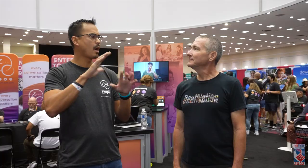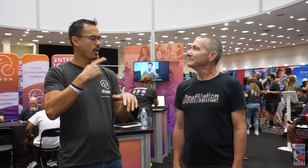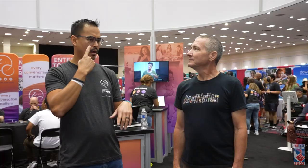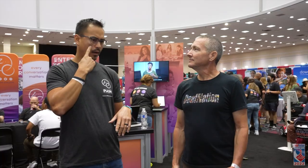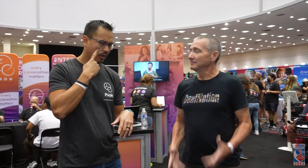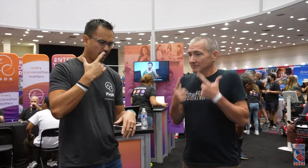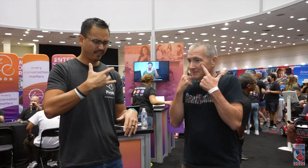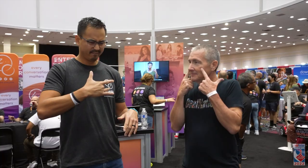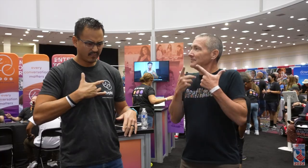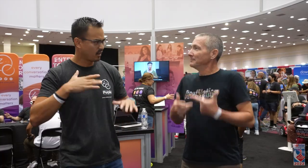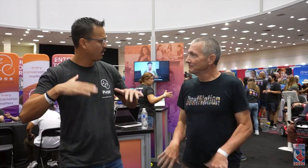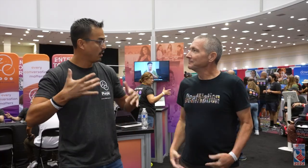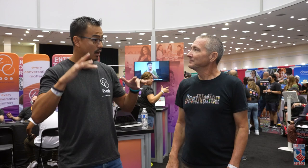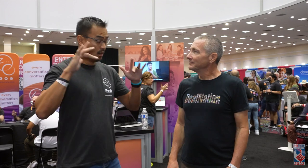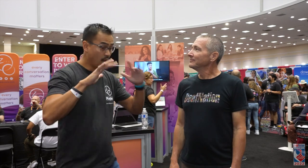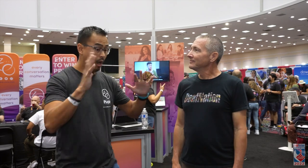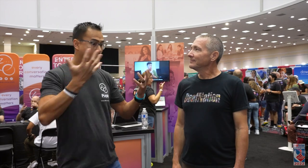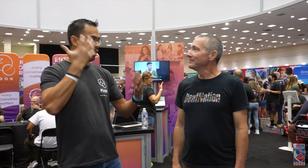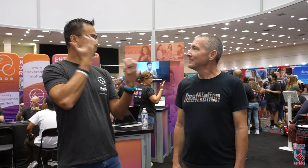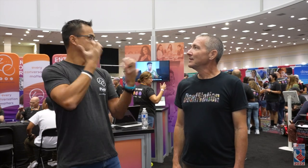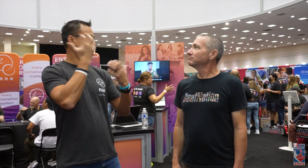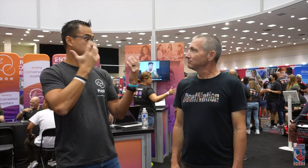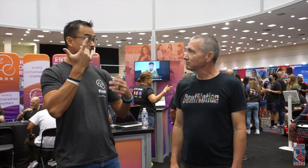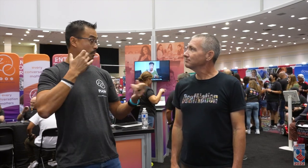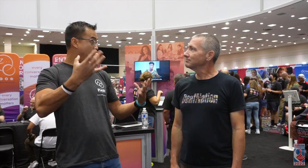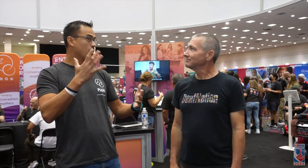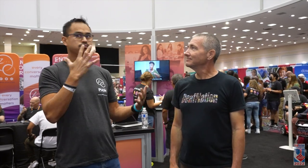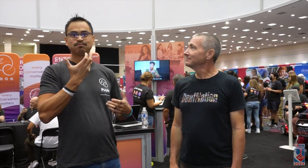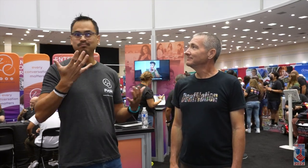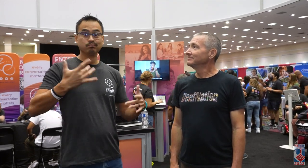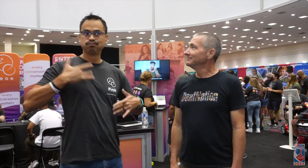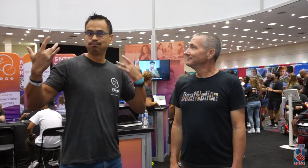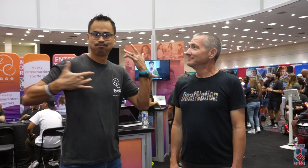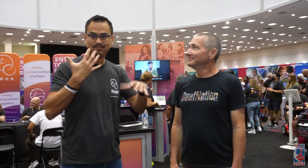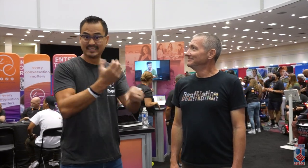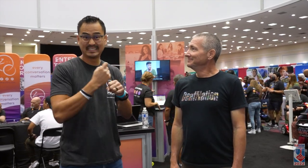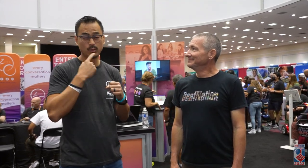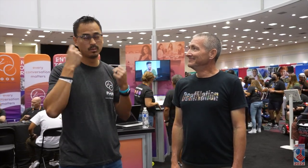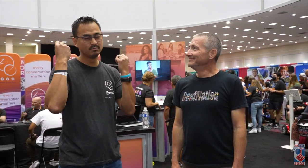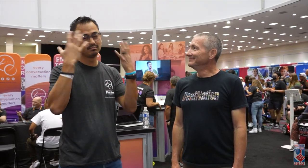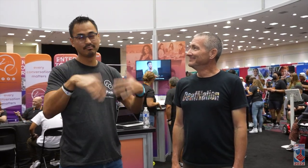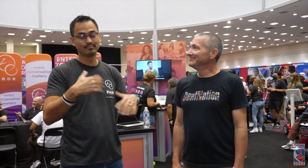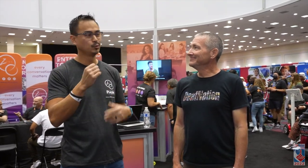People can actually see it in person and feel it for themselves. It’s so amazing and there’s so many new things